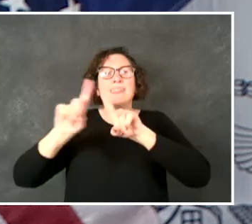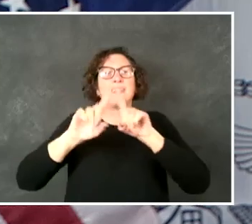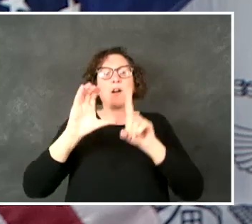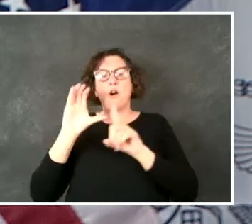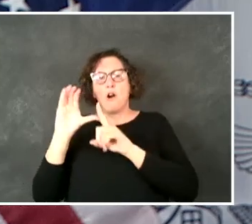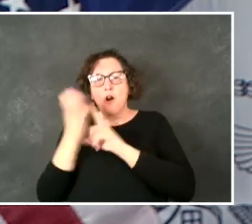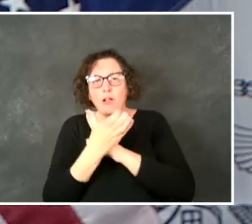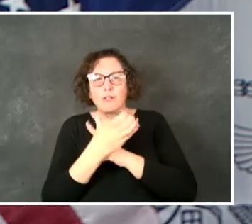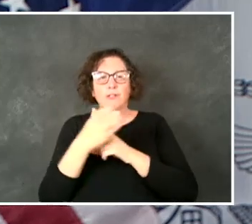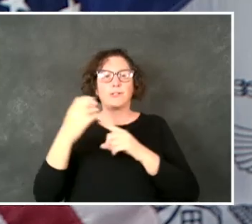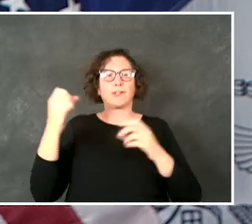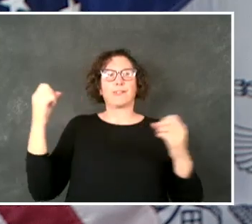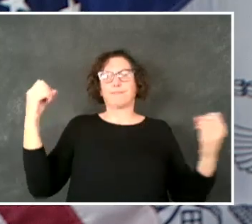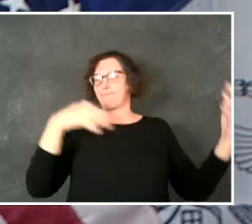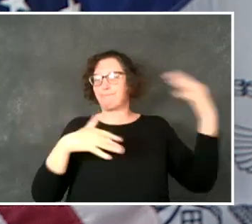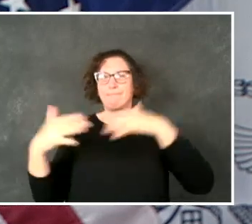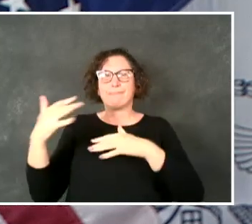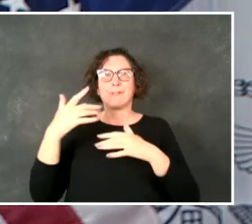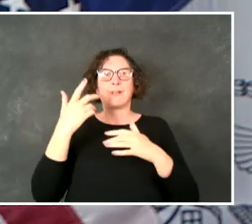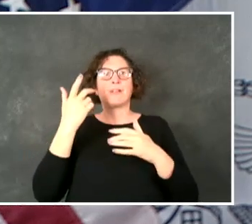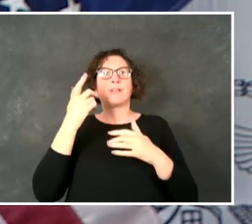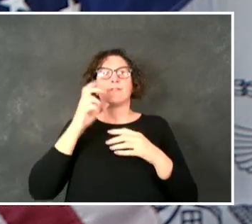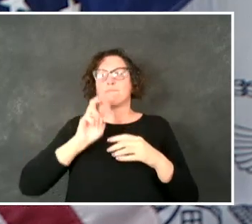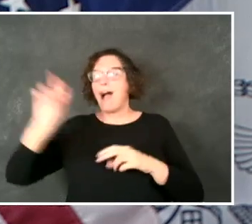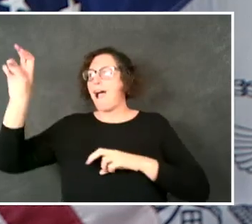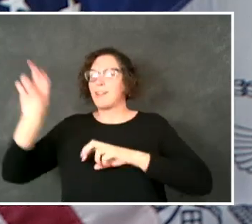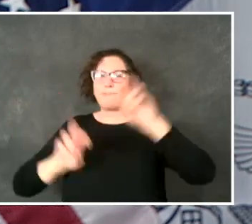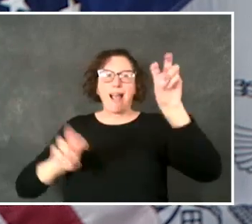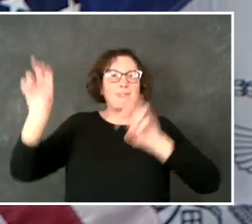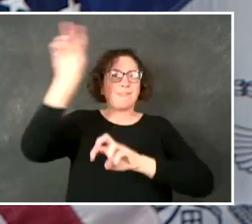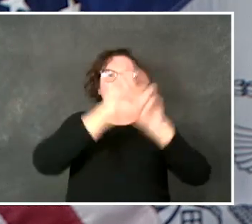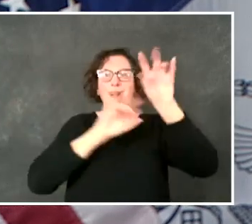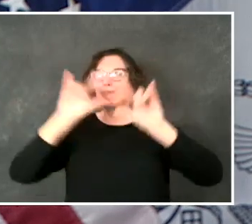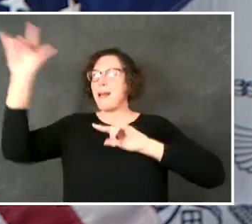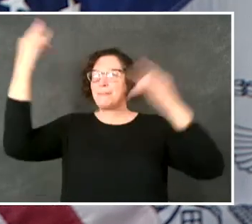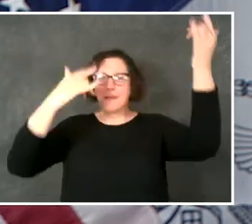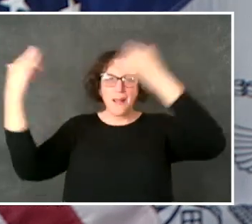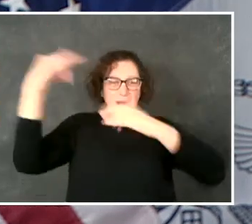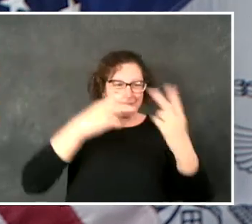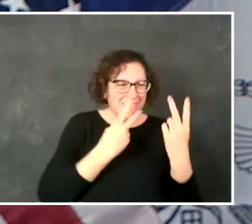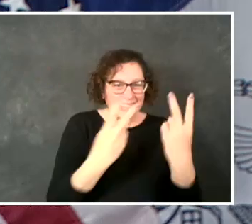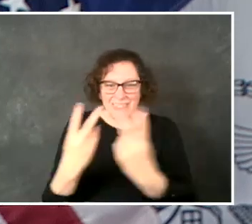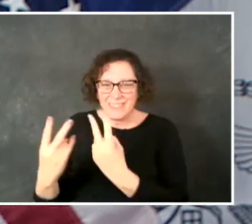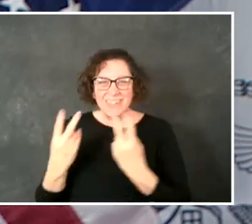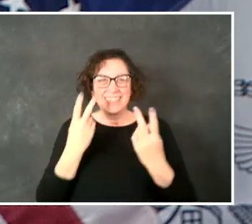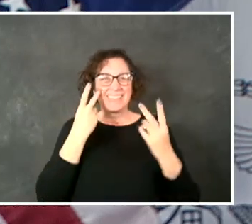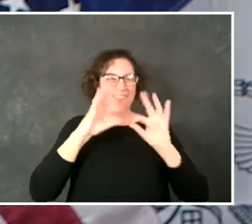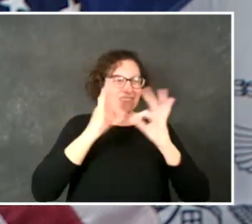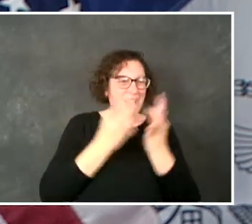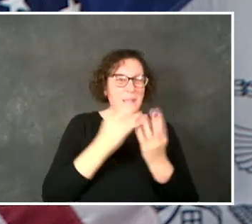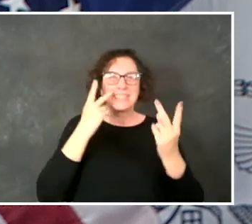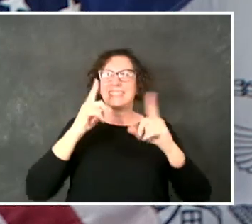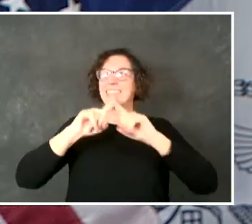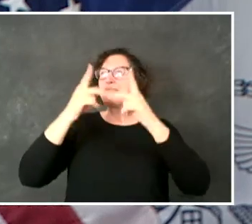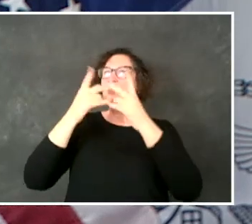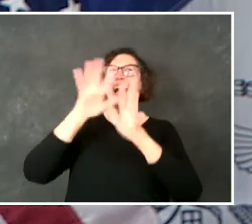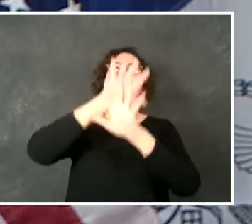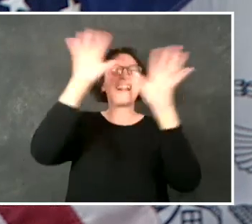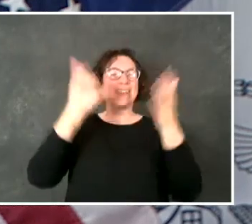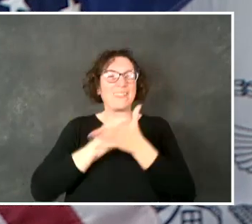PEOPLE TRAVELING BACK AND FORTH FROM EVERY PART OF THE WORLD AND WE SAW THIS PANDEMIC GROWING FROM DIFFERENT